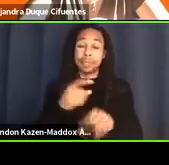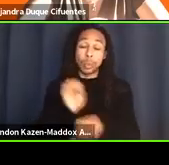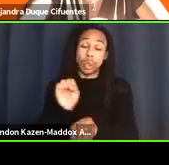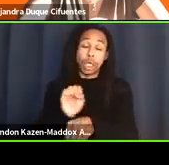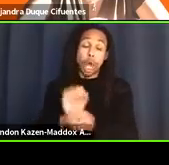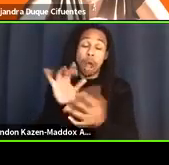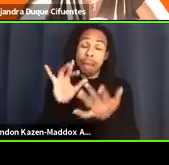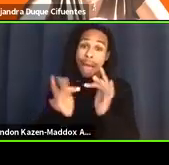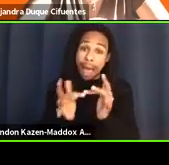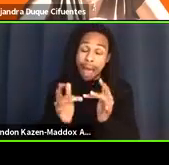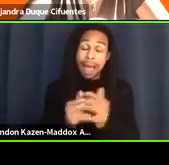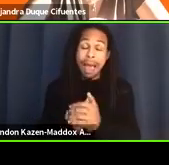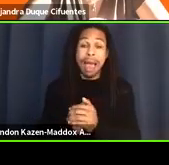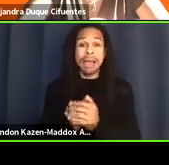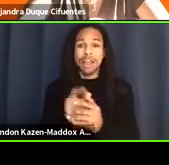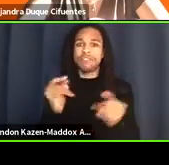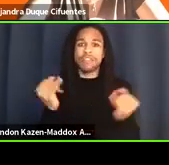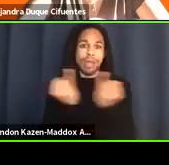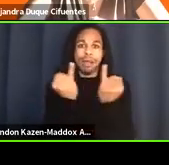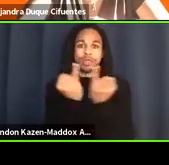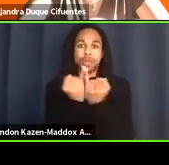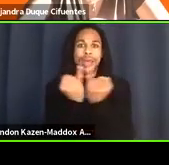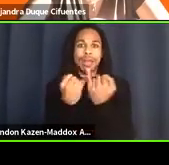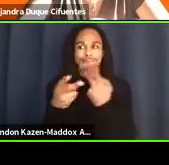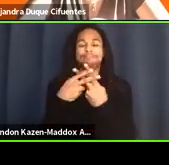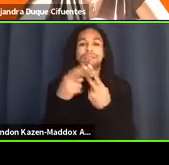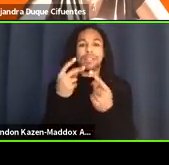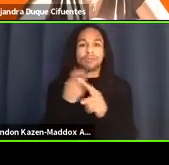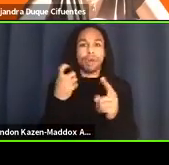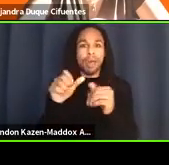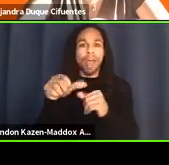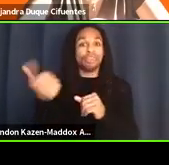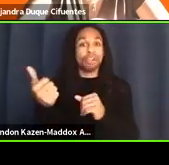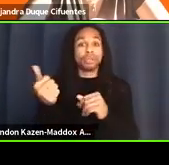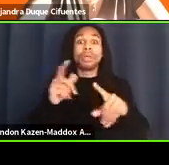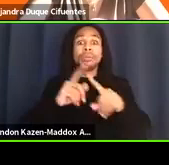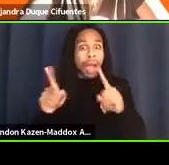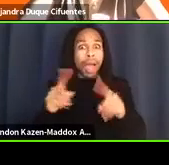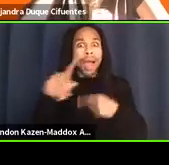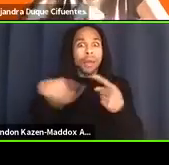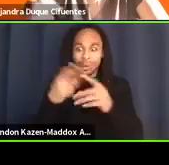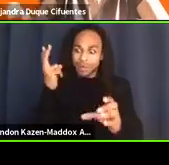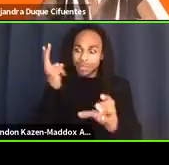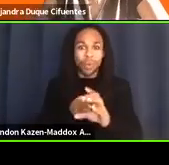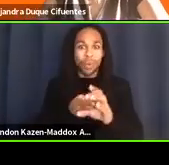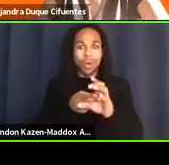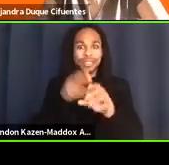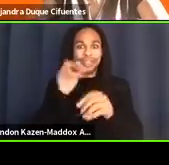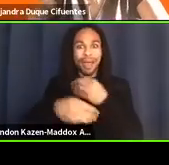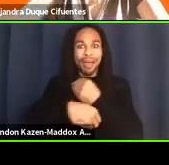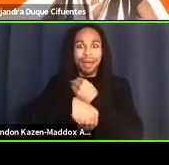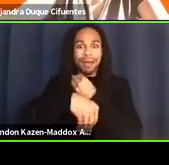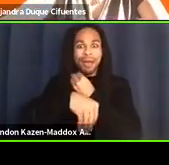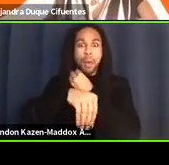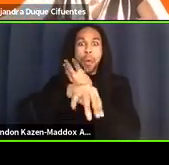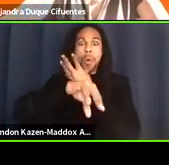two hours in Zoom and those are my favorite hours, because I can hear from my desk in